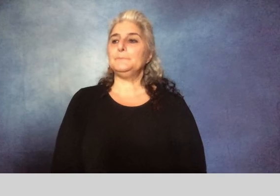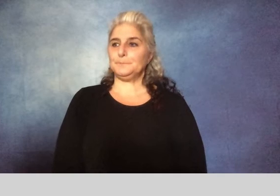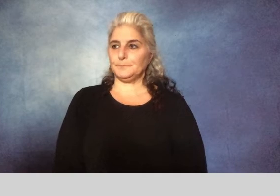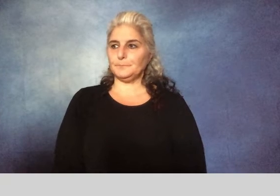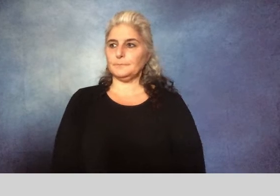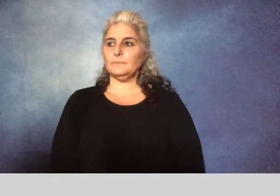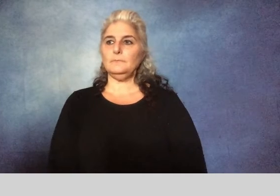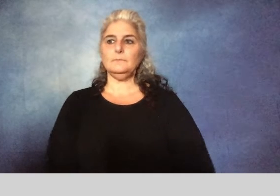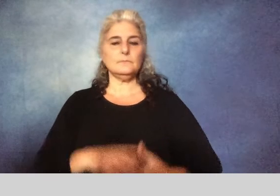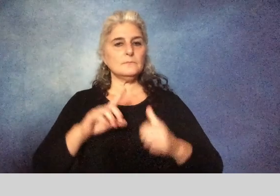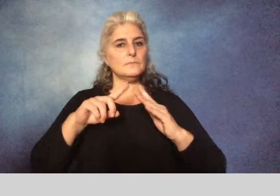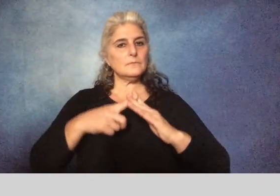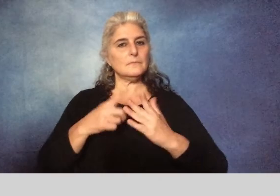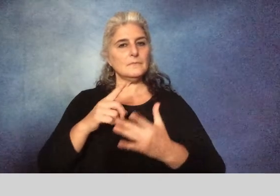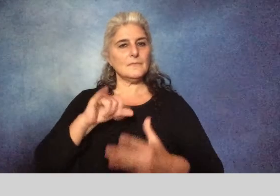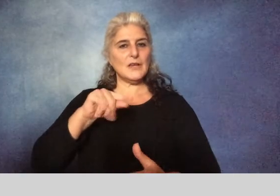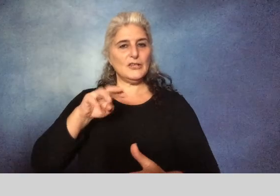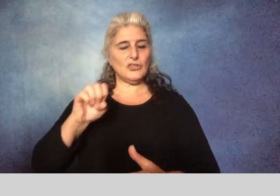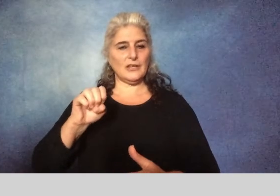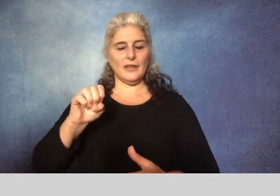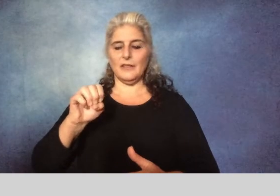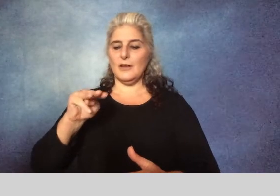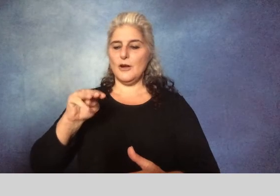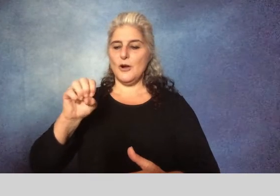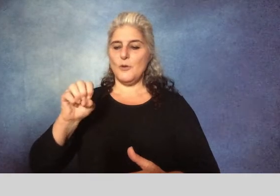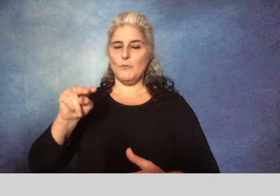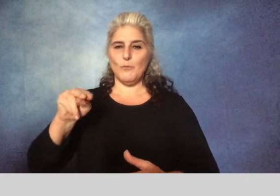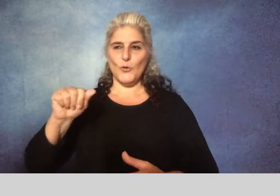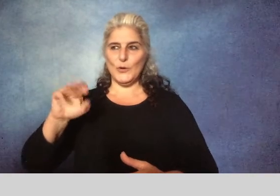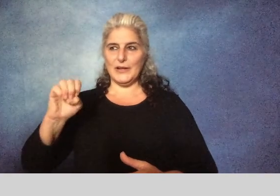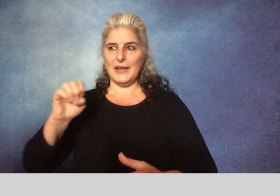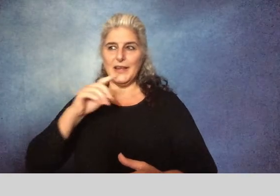Using Janelle Monae's "Dirty Computer" as a reference returned these five albums on the bottom.